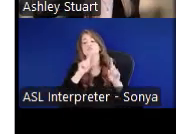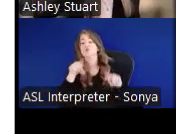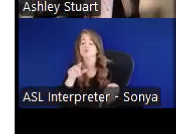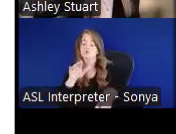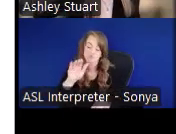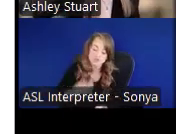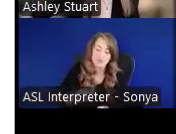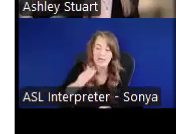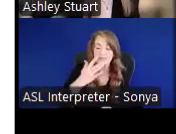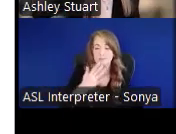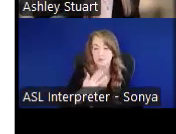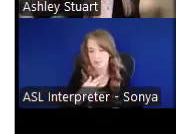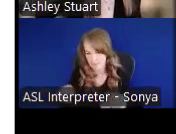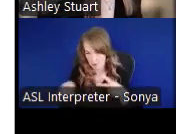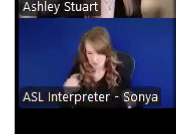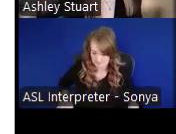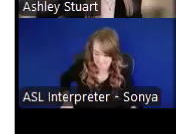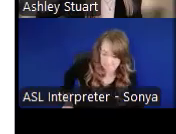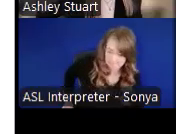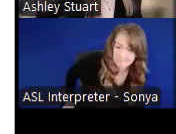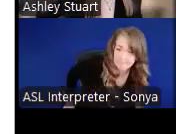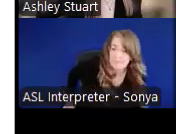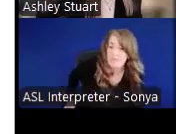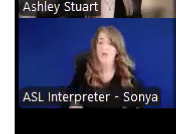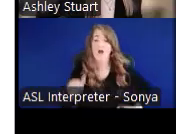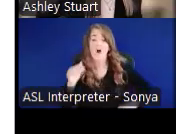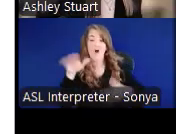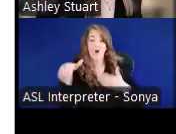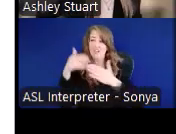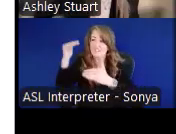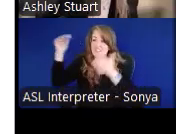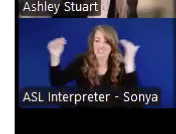friend and completely ignored the adults around us, stayed on